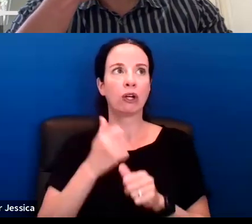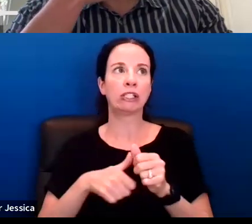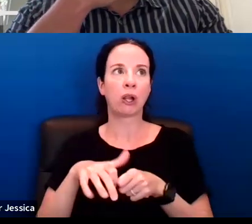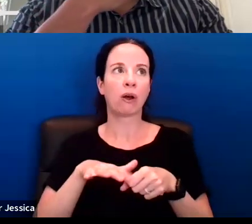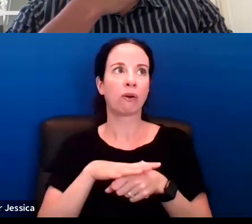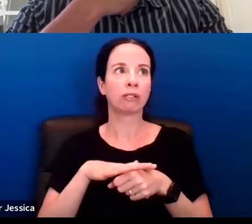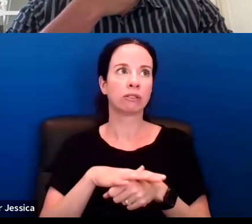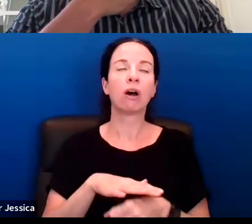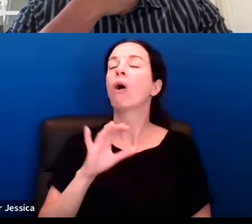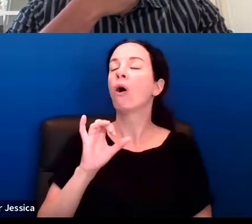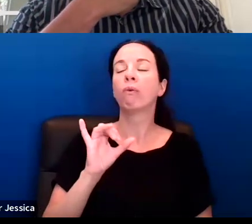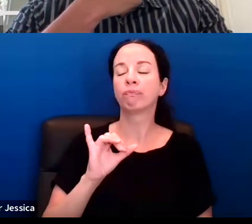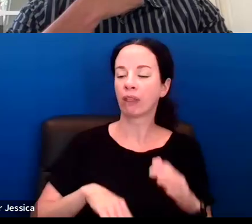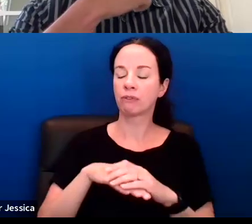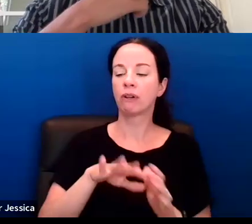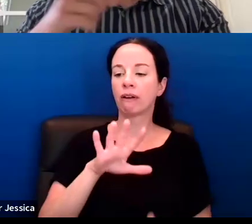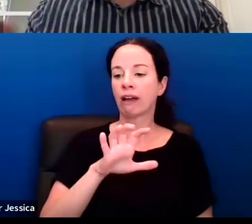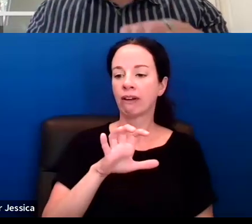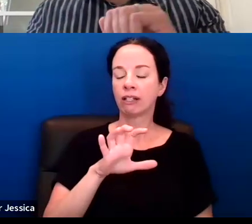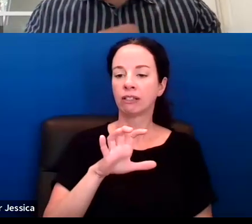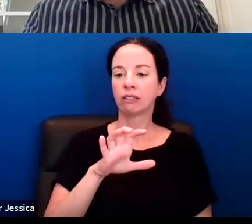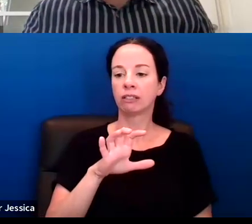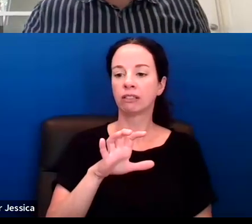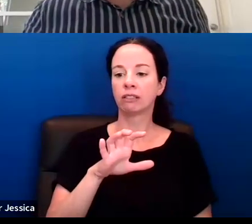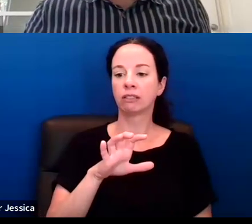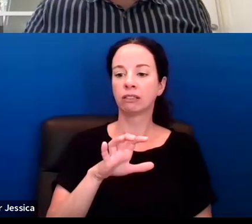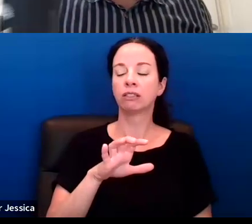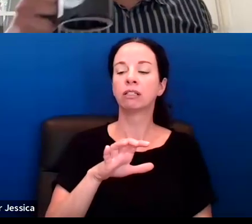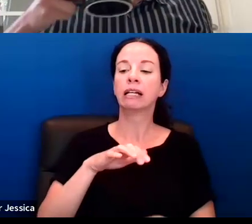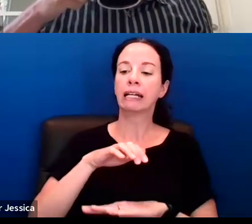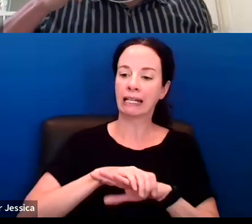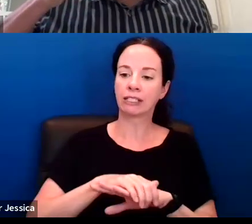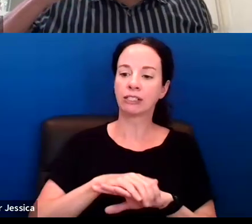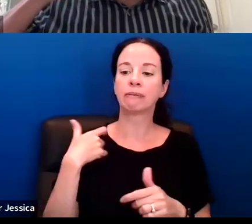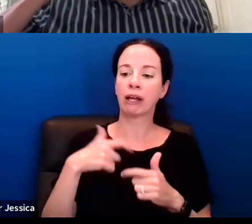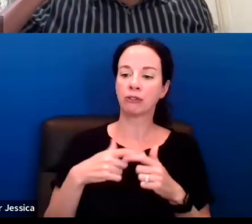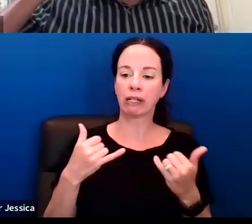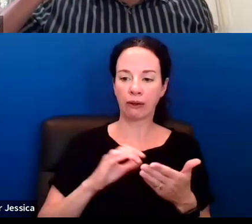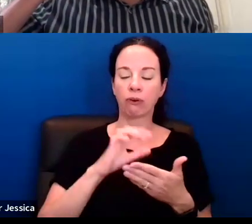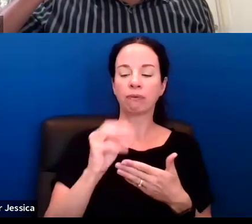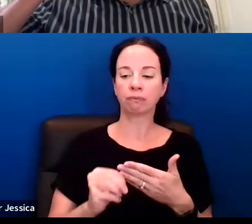Yeah, up to 500 per loca…It's in English and Spanish right now, the curriculum, which is from